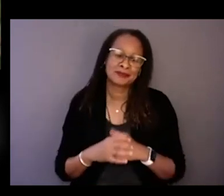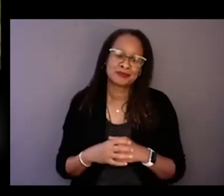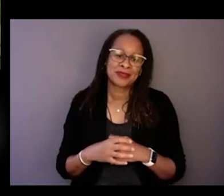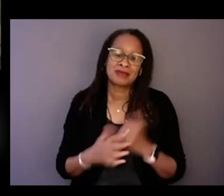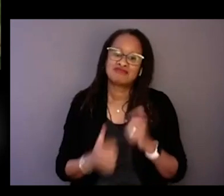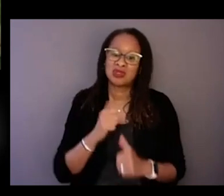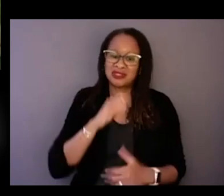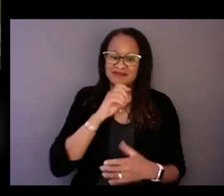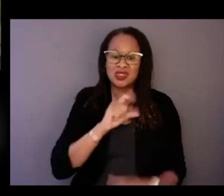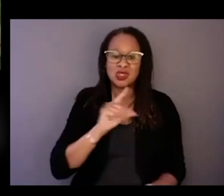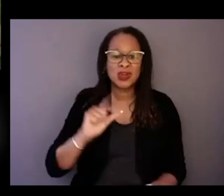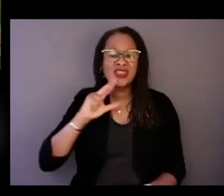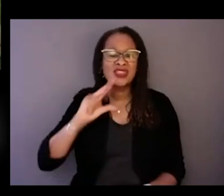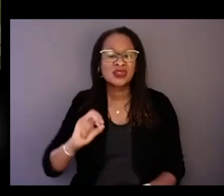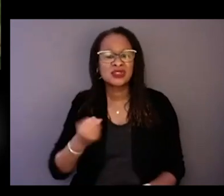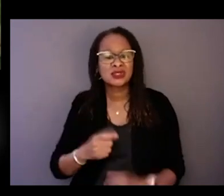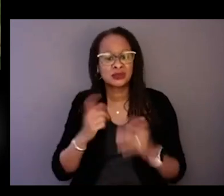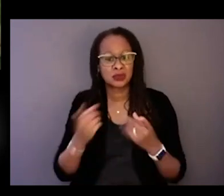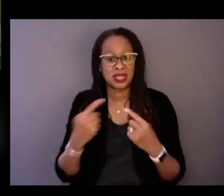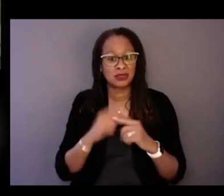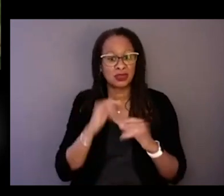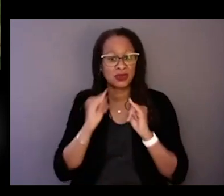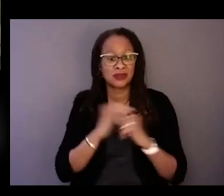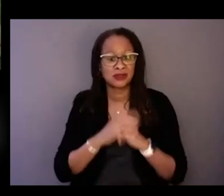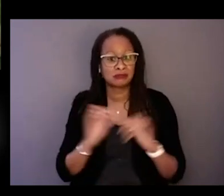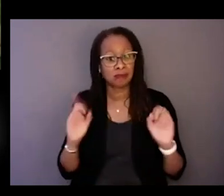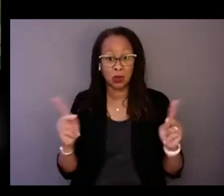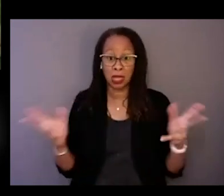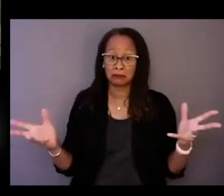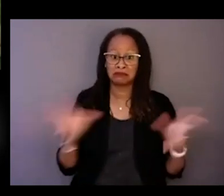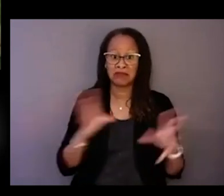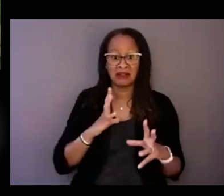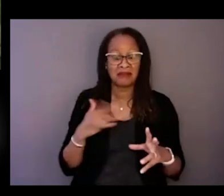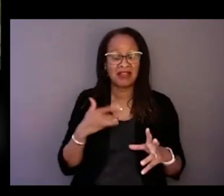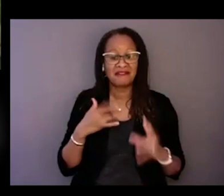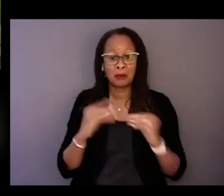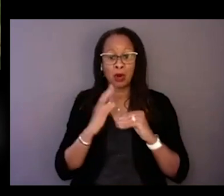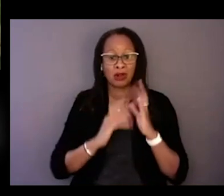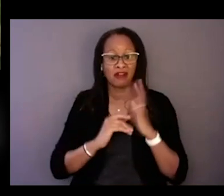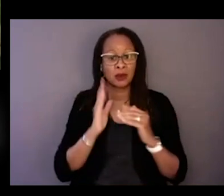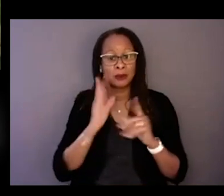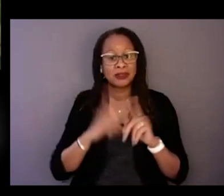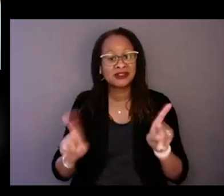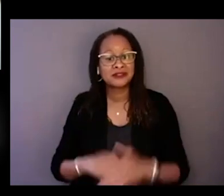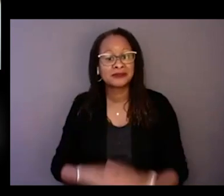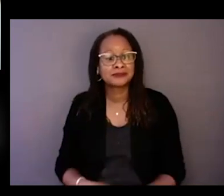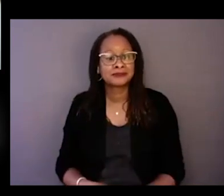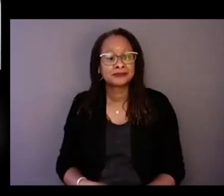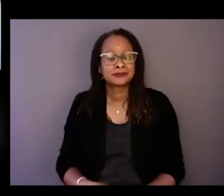and thirties who came to interview. So they were like, okay, I feel more comfortable now 'cause it's going to be different. And the setting seemed very peaceful.